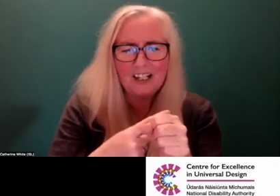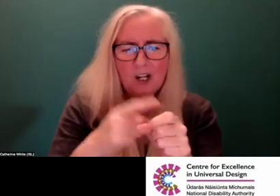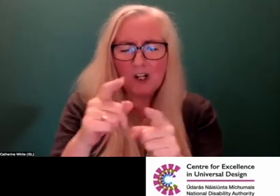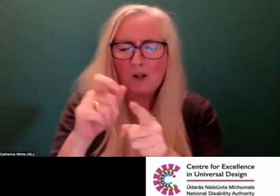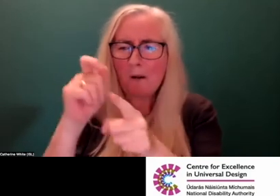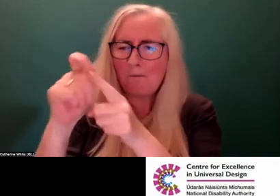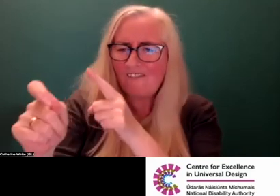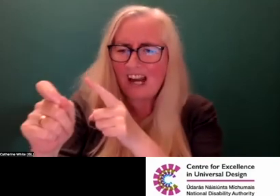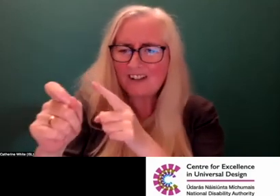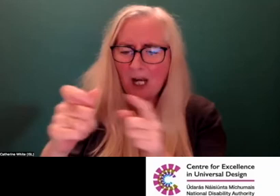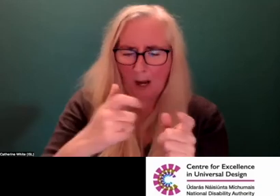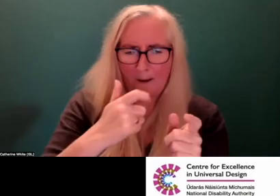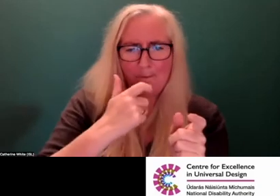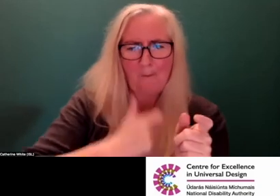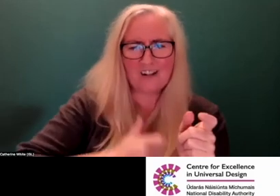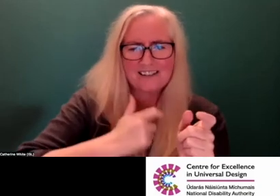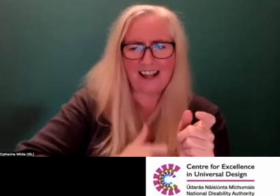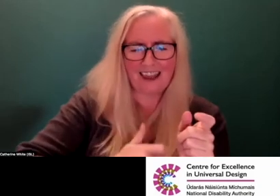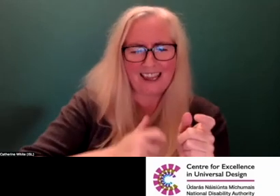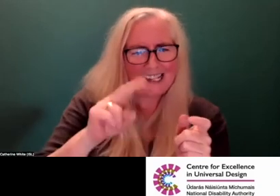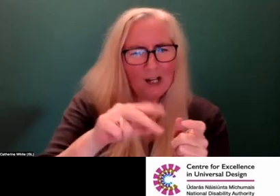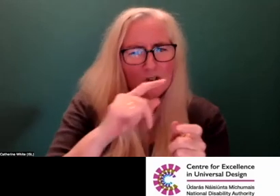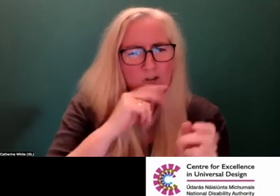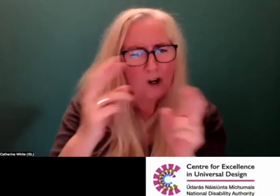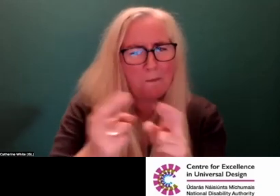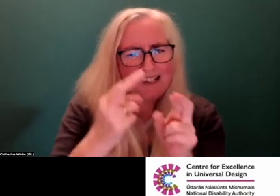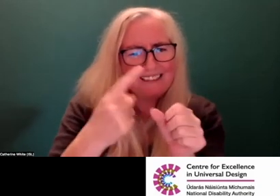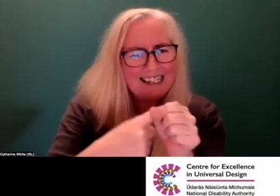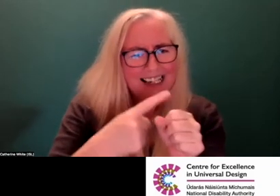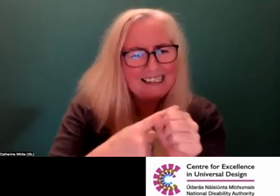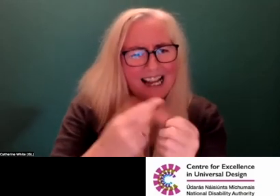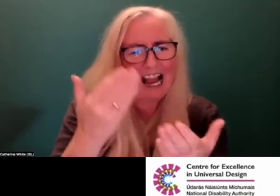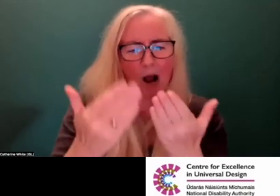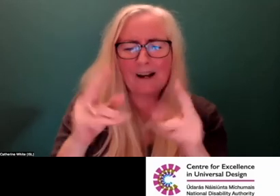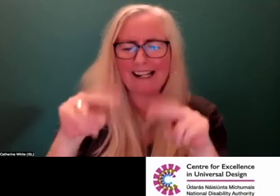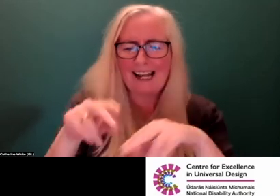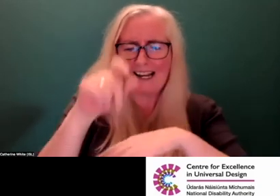very rich around the professional and the personal and a little bit about, you know,